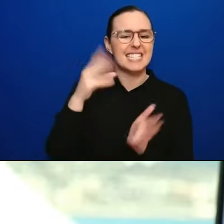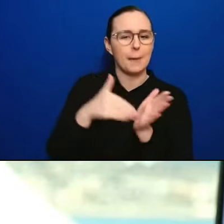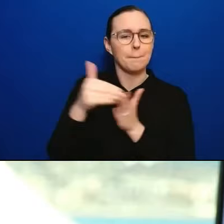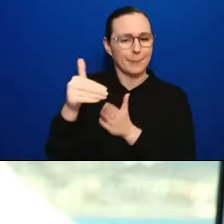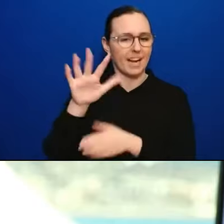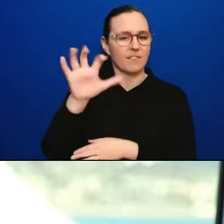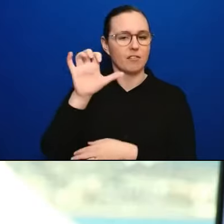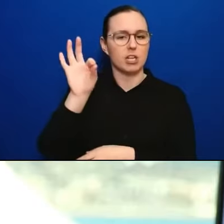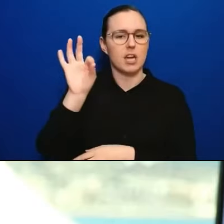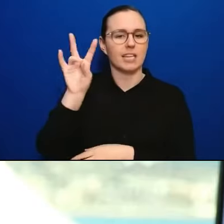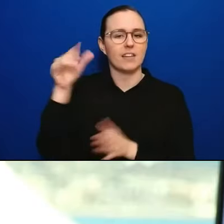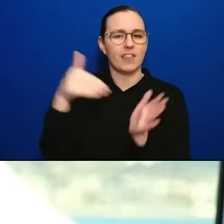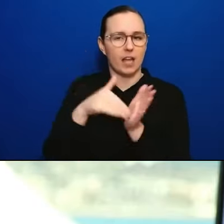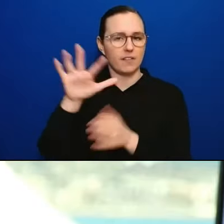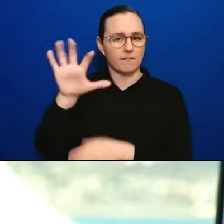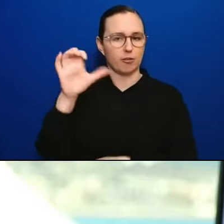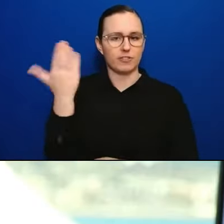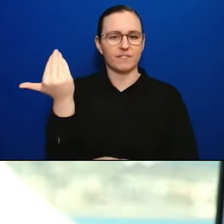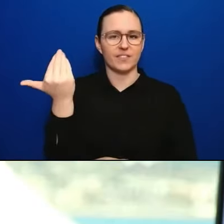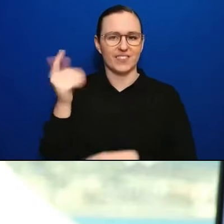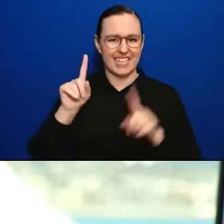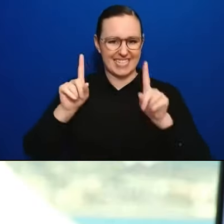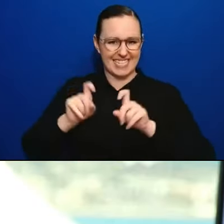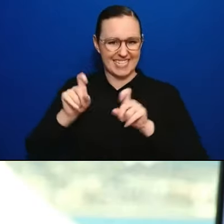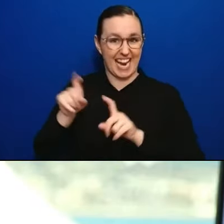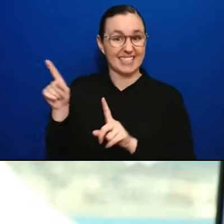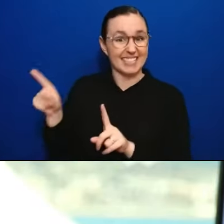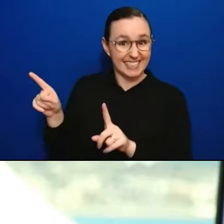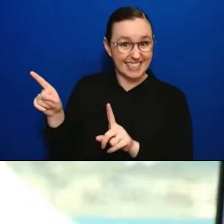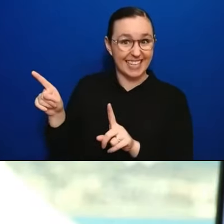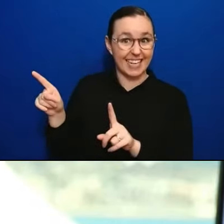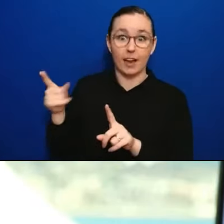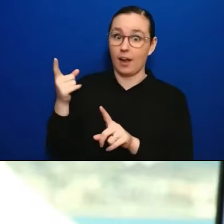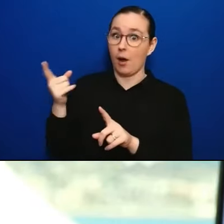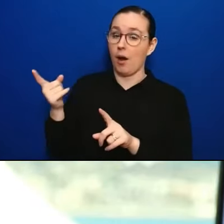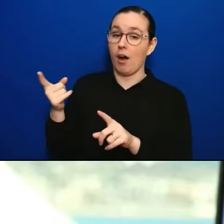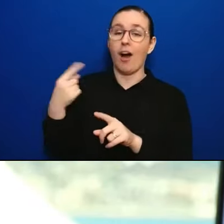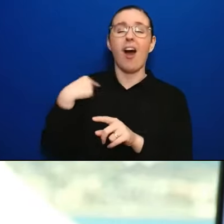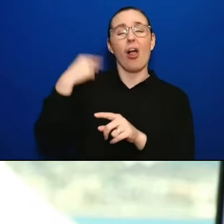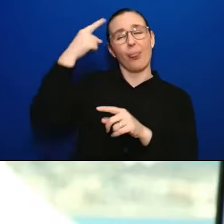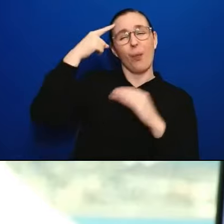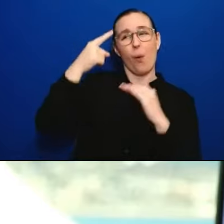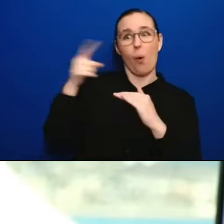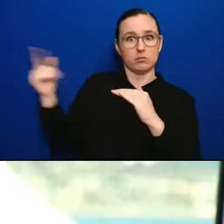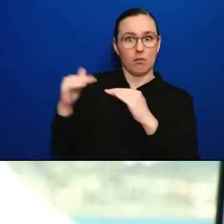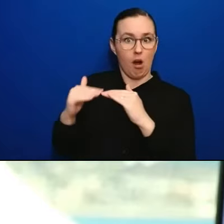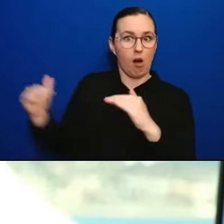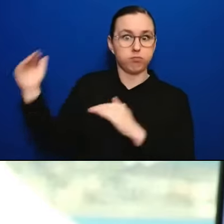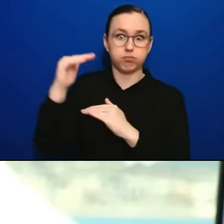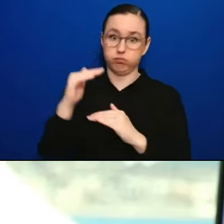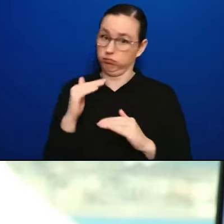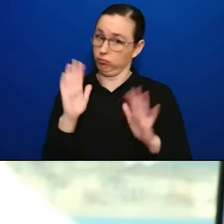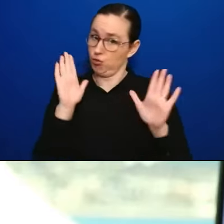from the 15,719,920 that we were expecting as of January 20th and an increase from the number that we provided last